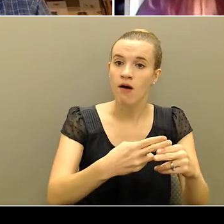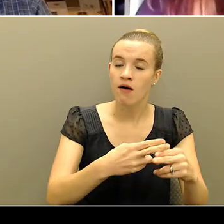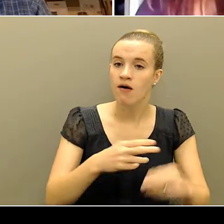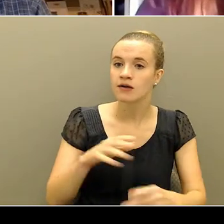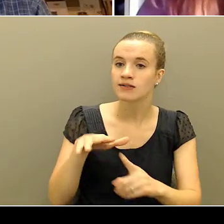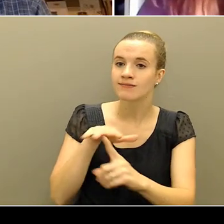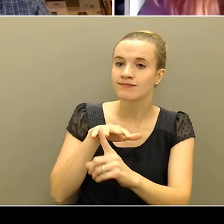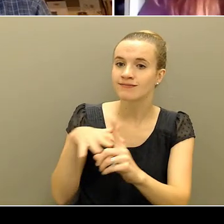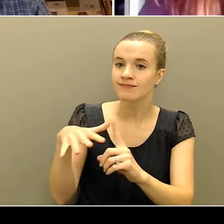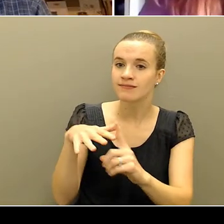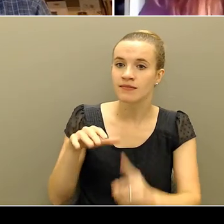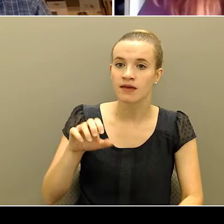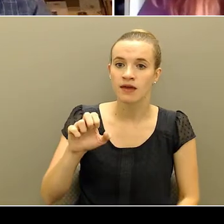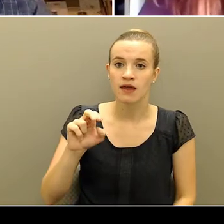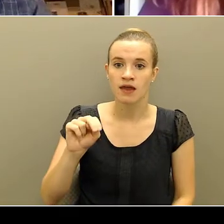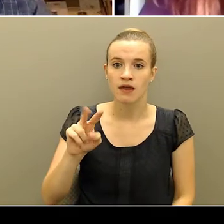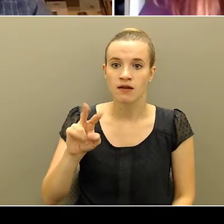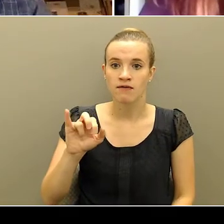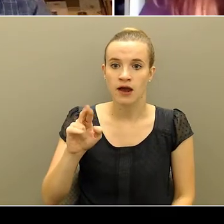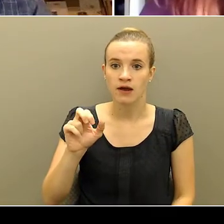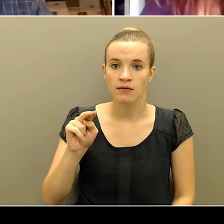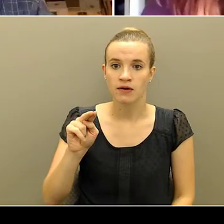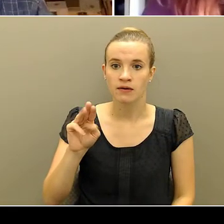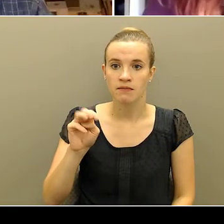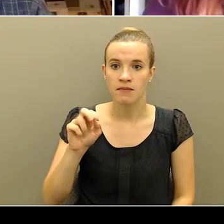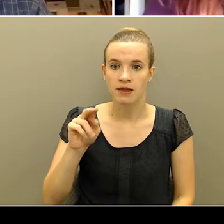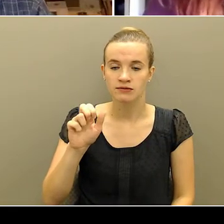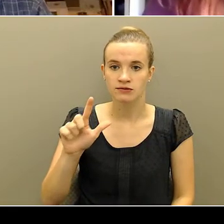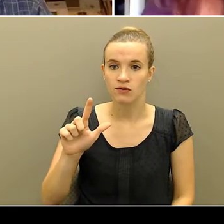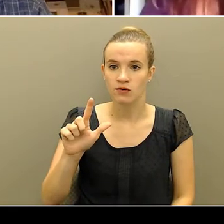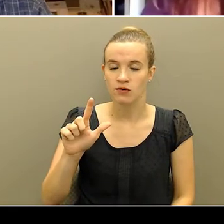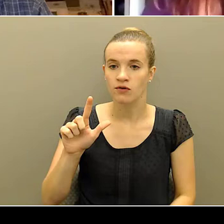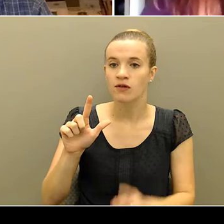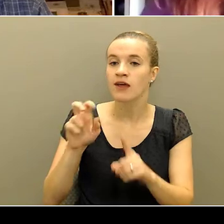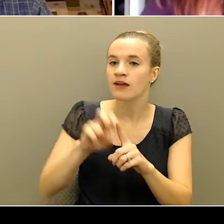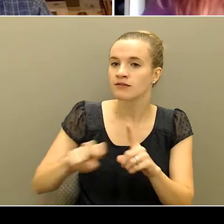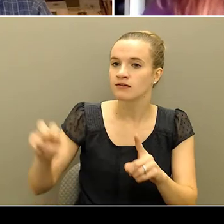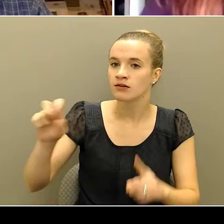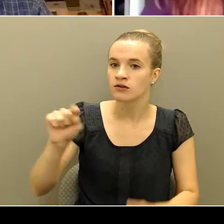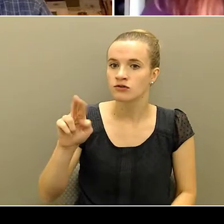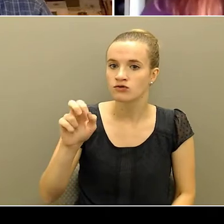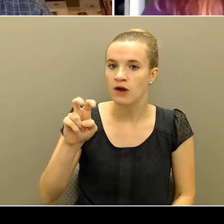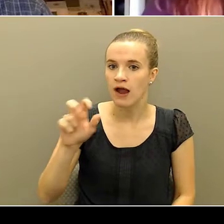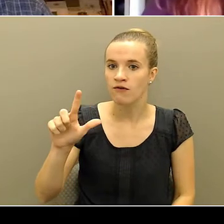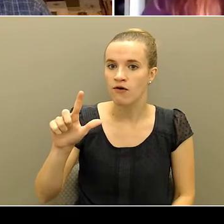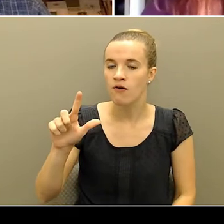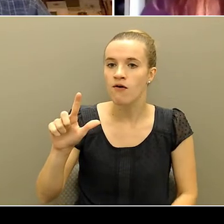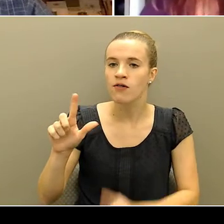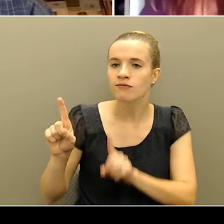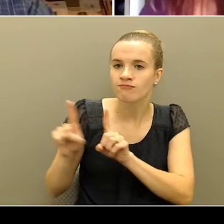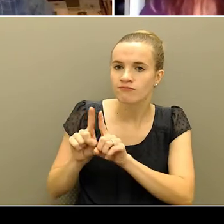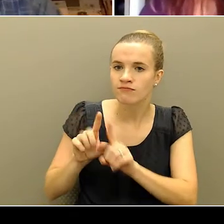they're a great organization too. But there's others as well out there, you know, that are doing you know, all these cool like, adaptive programs ,where you